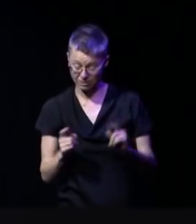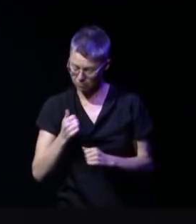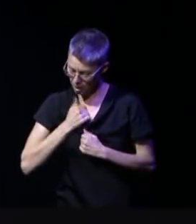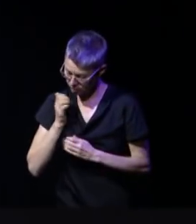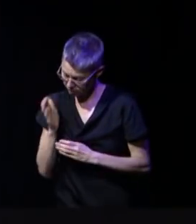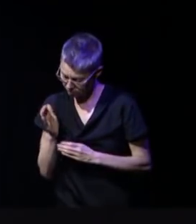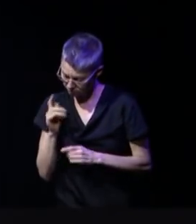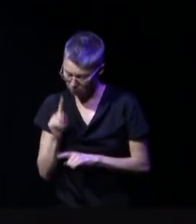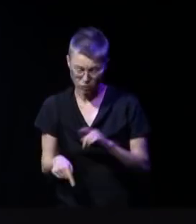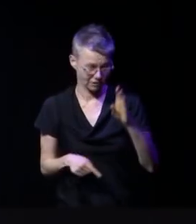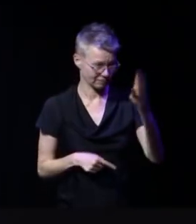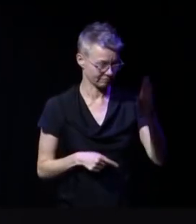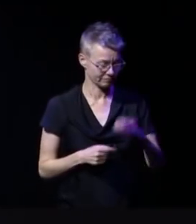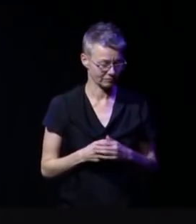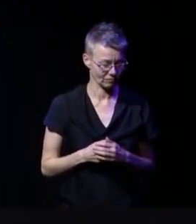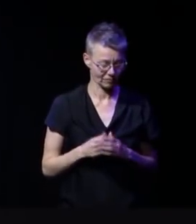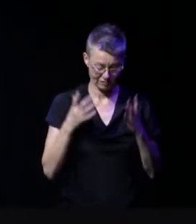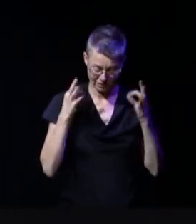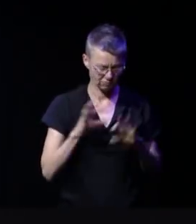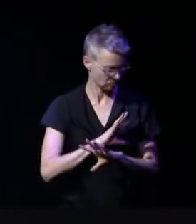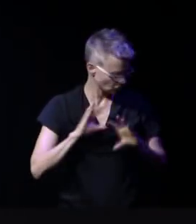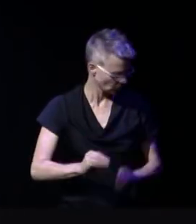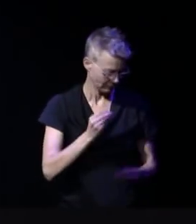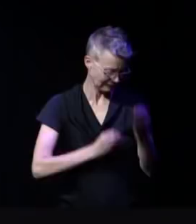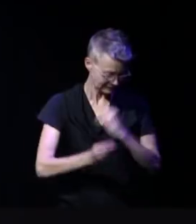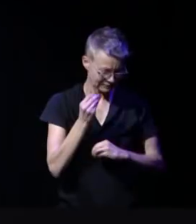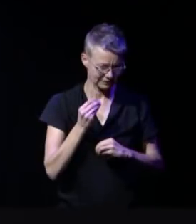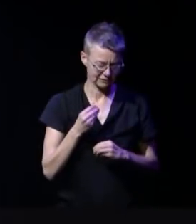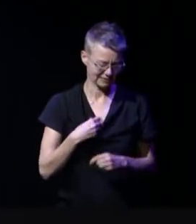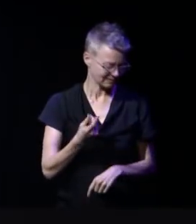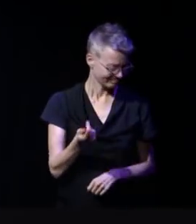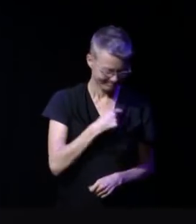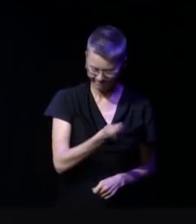We starve and berate ourselves to look more like the images on their Instagram feeds.